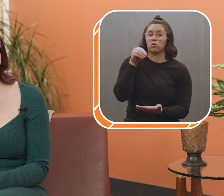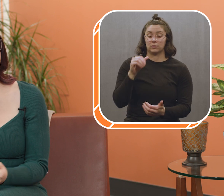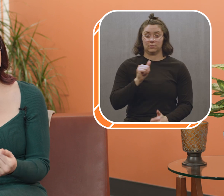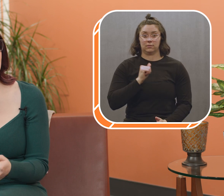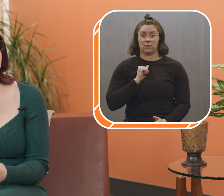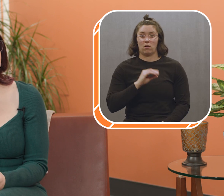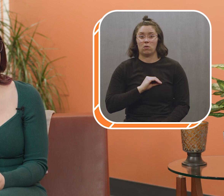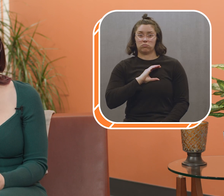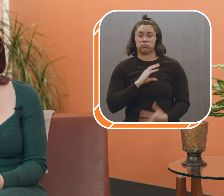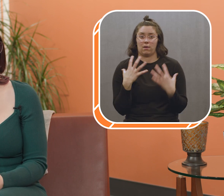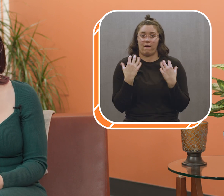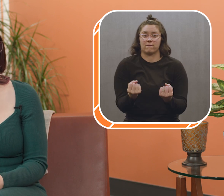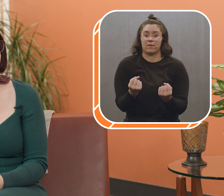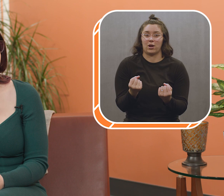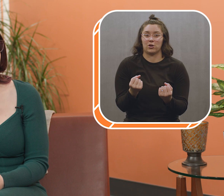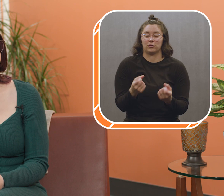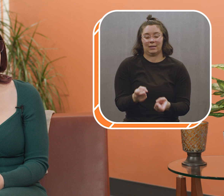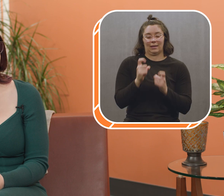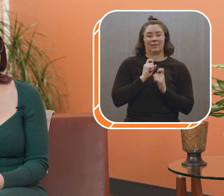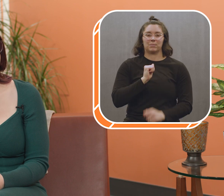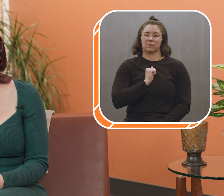that self-confidence was a gift that you could only give yourself.